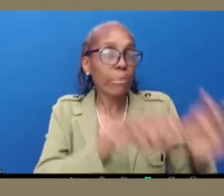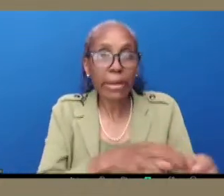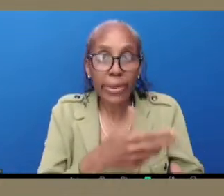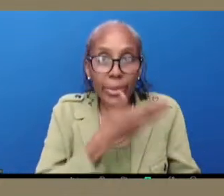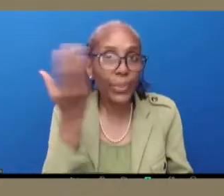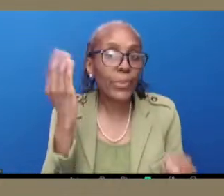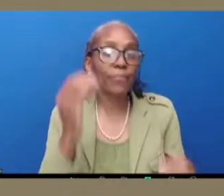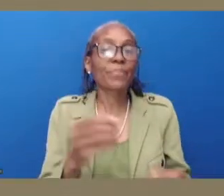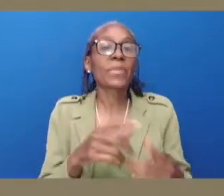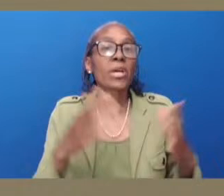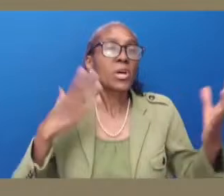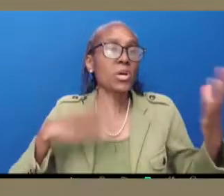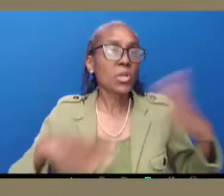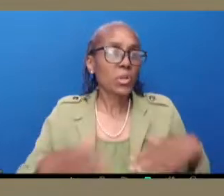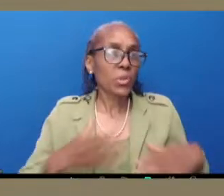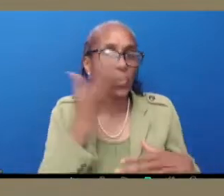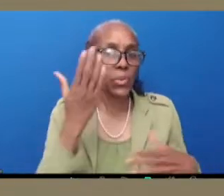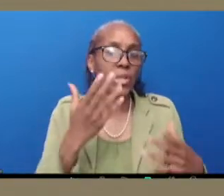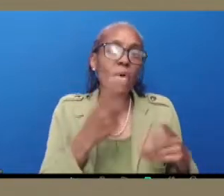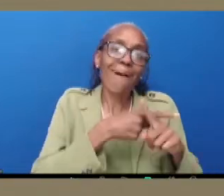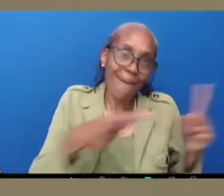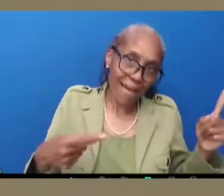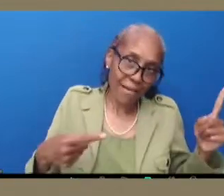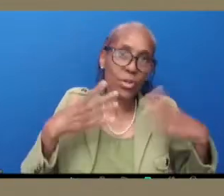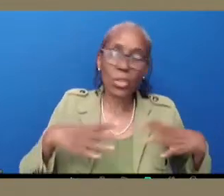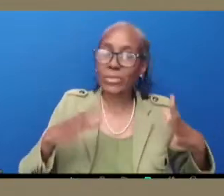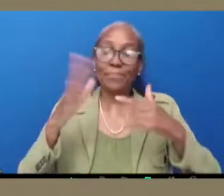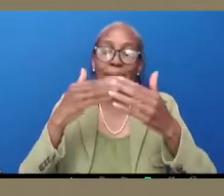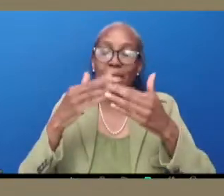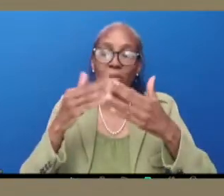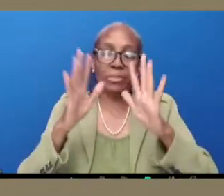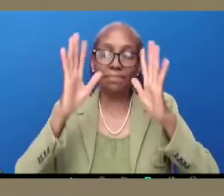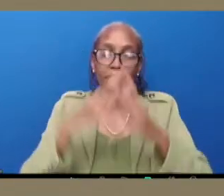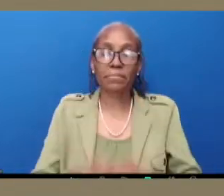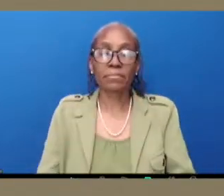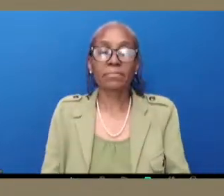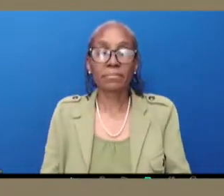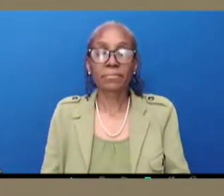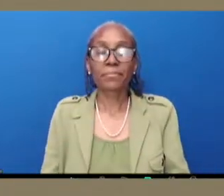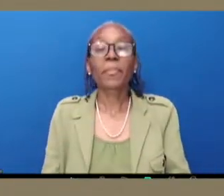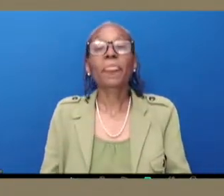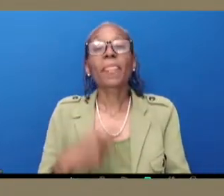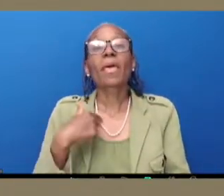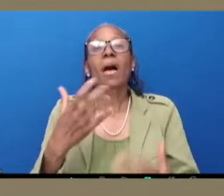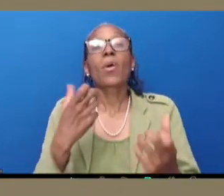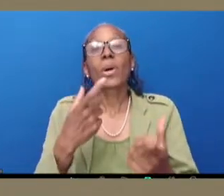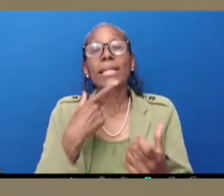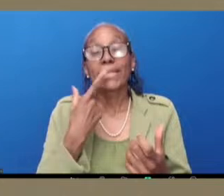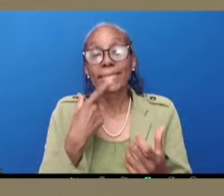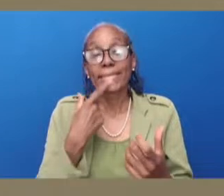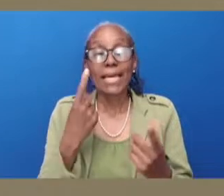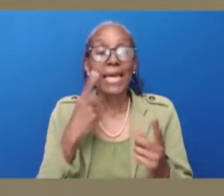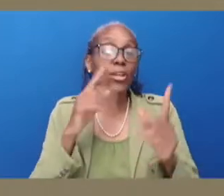WALKING TO SCHOOL, NOT RIDING,